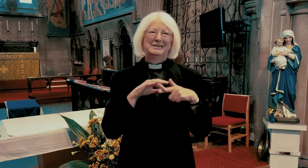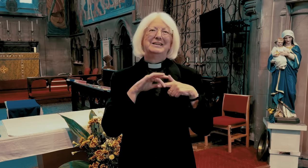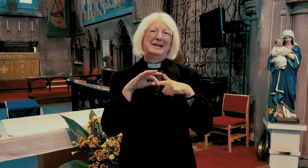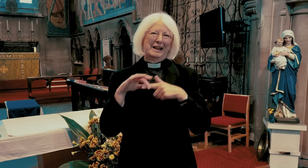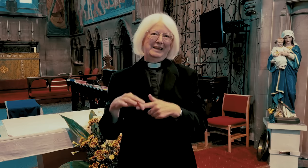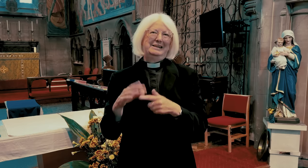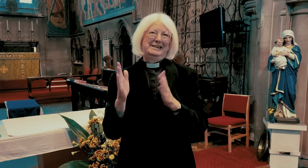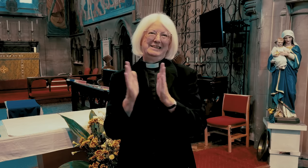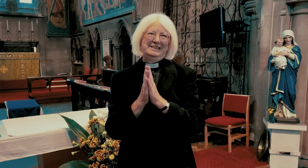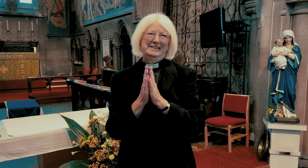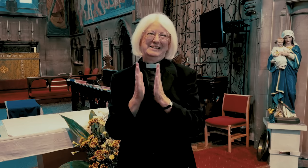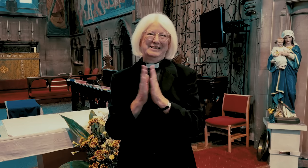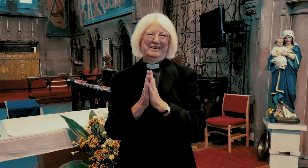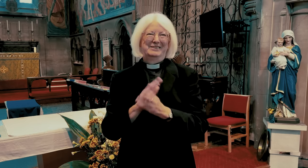Today I'm leading the service.